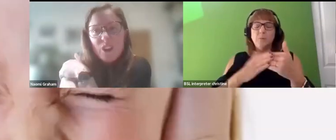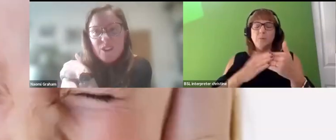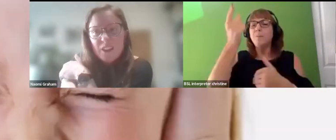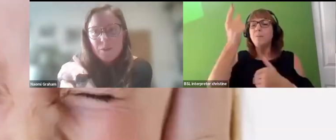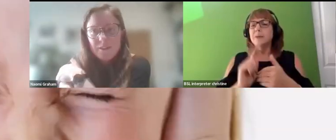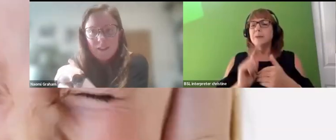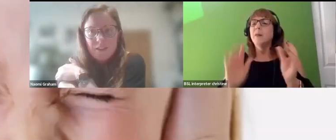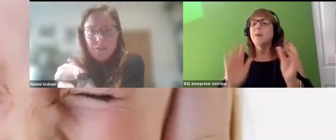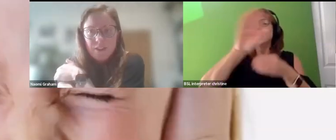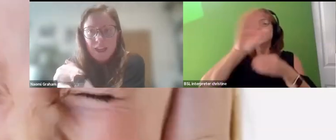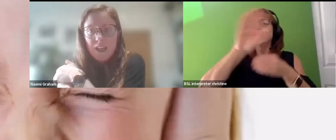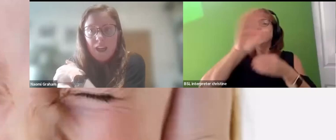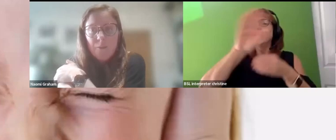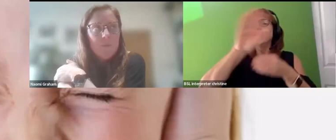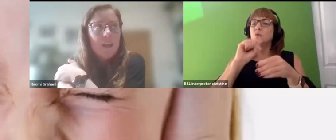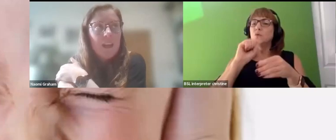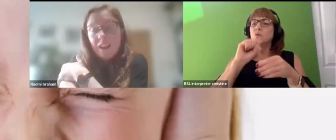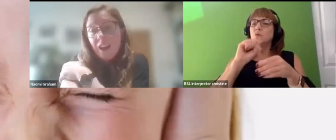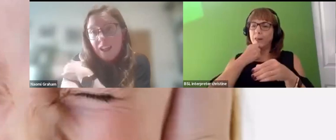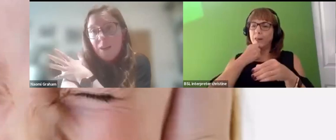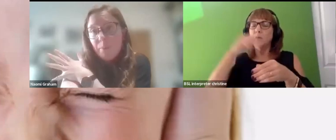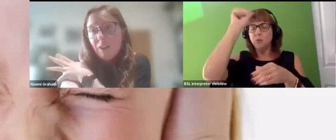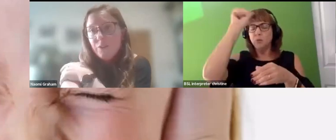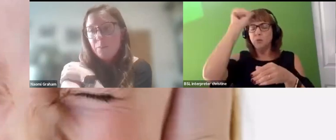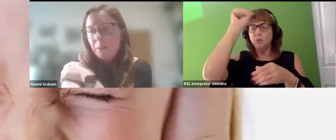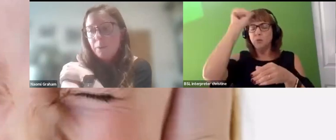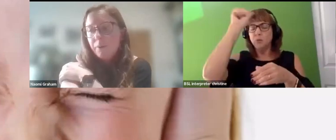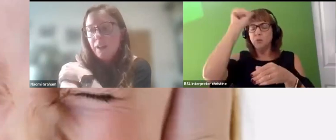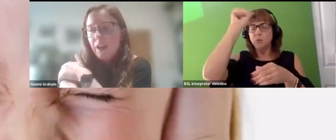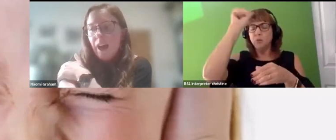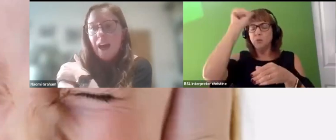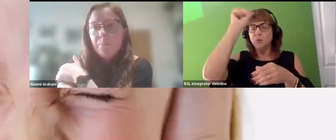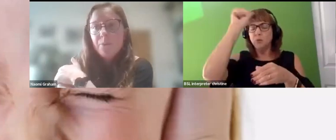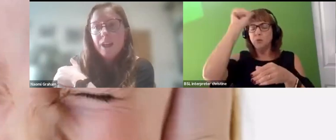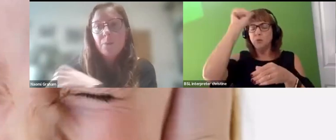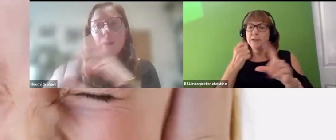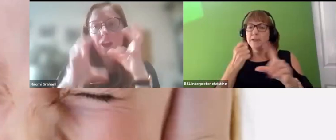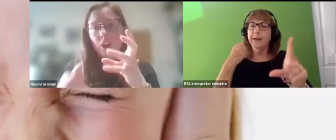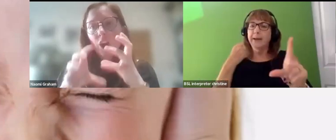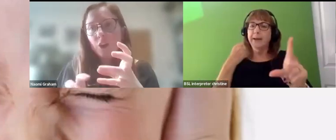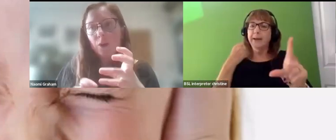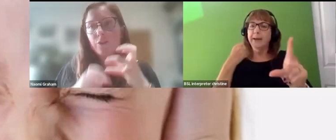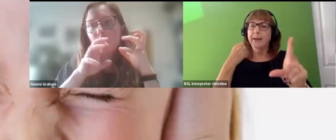know that sensory sensitivity, it like can impact lots of people and it can be like a coke bottle.